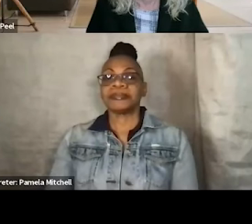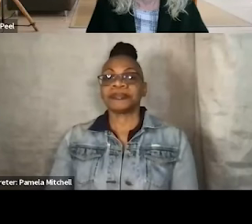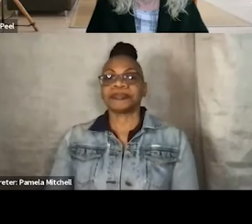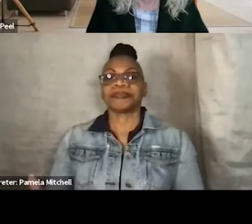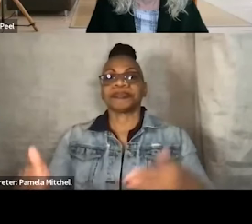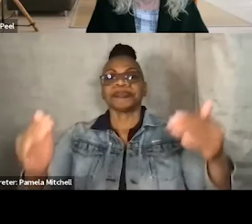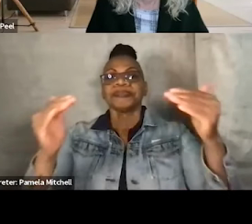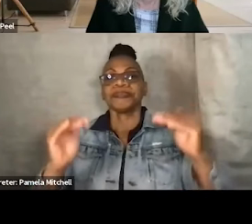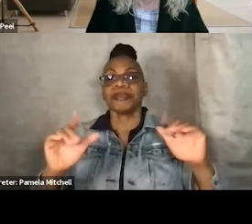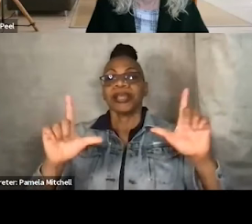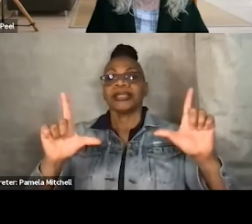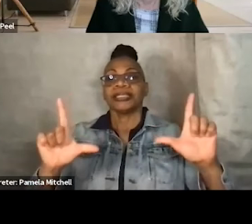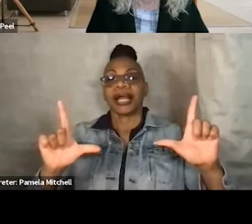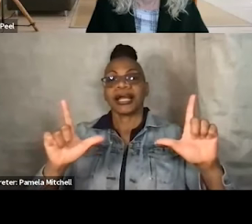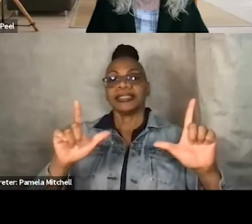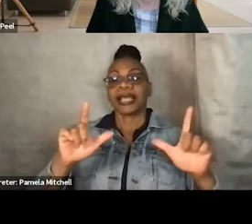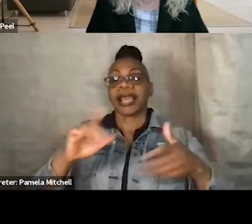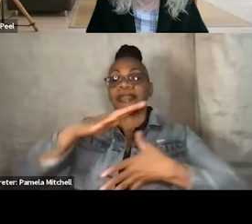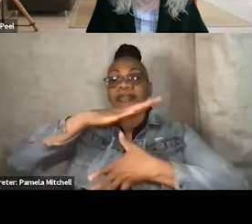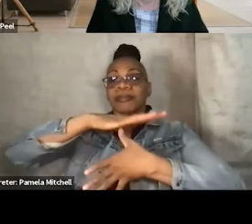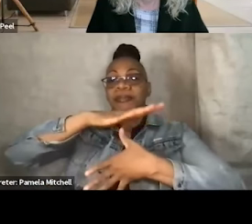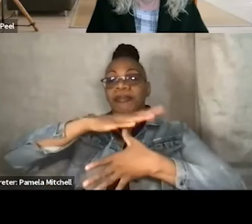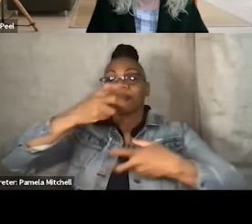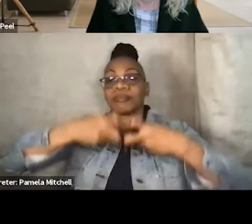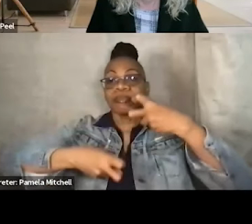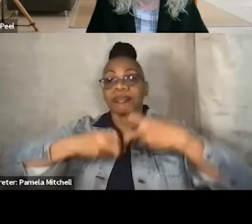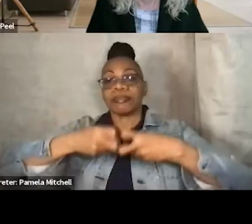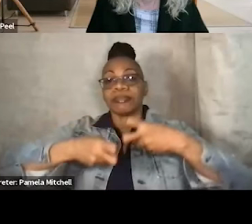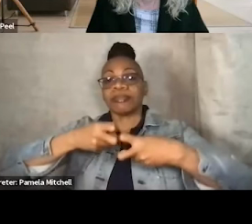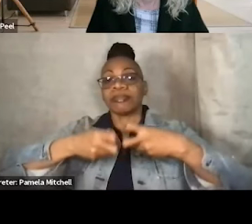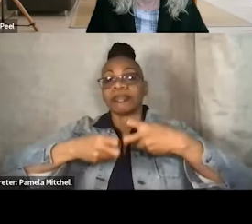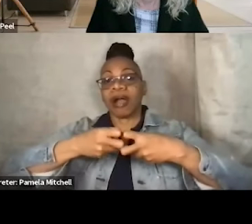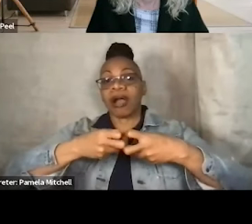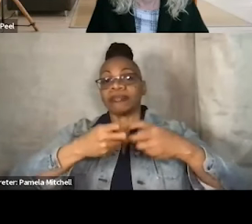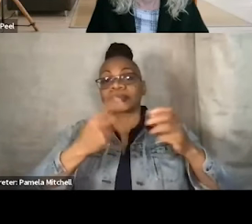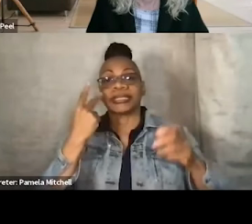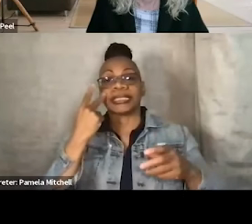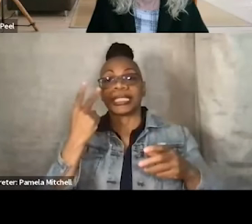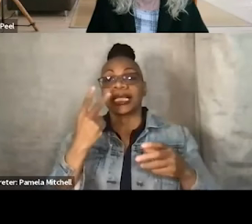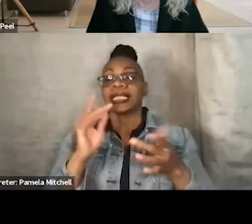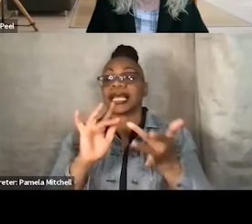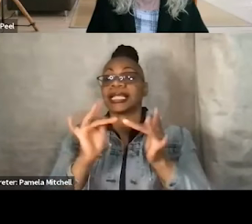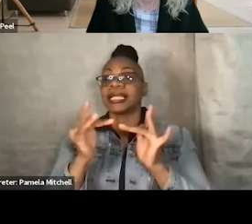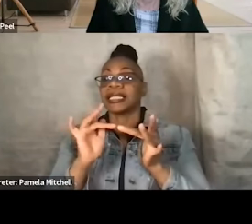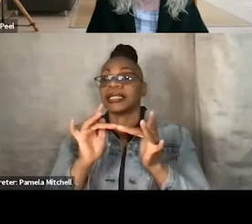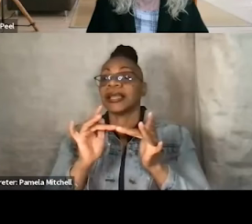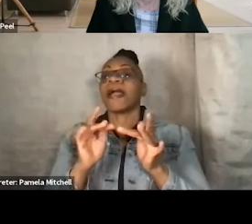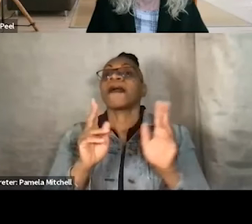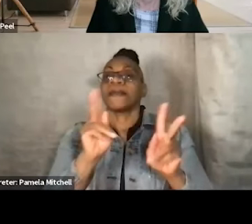Here the primary problems that individuals contact us about, you'll see that a majority of those